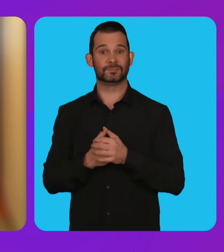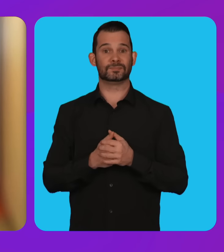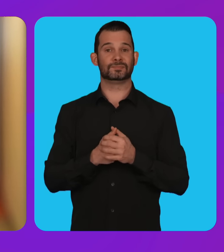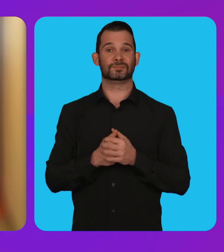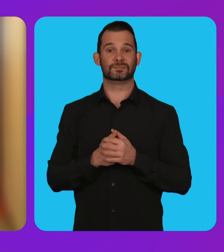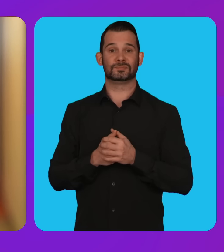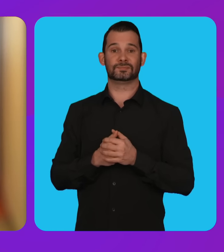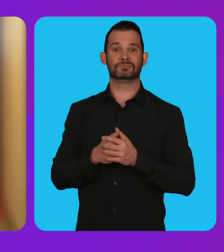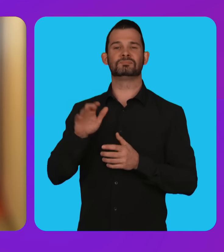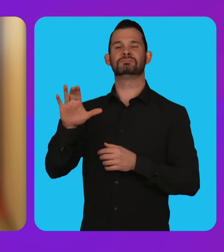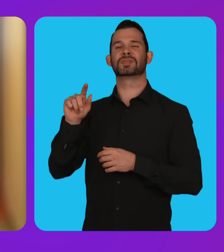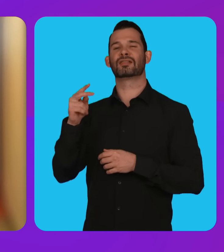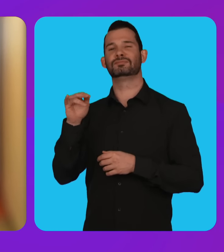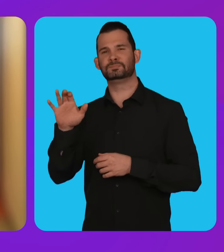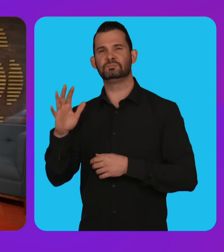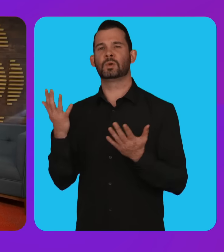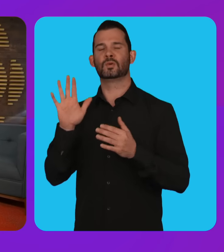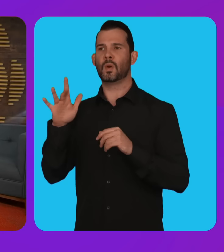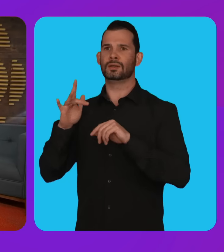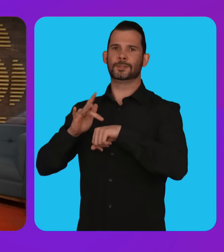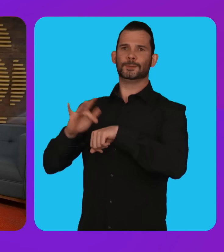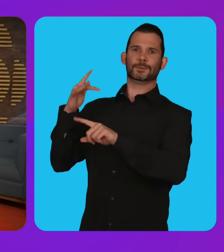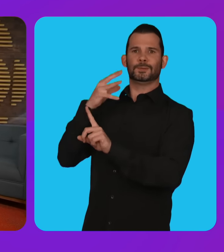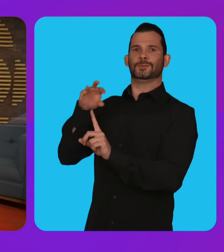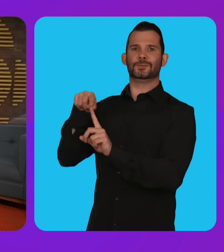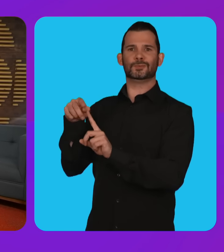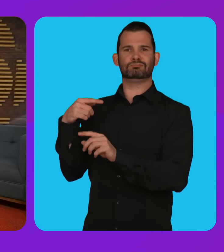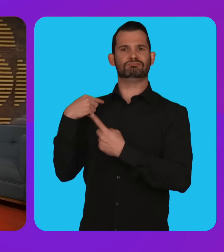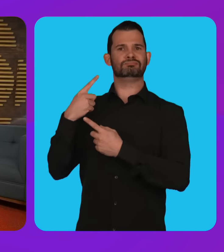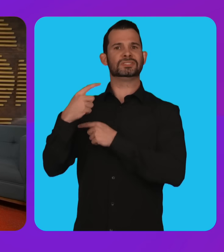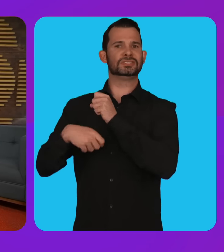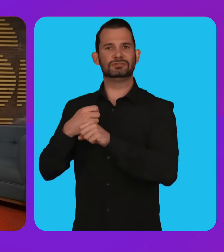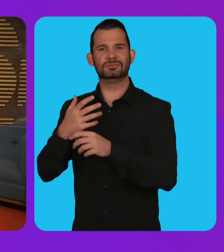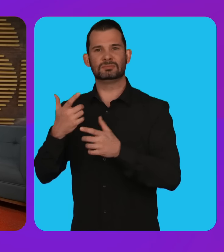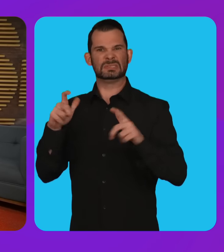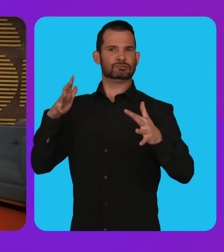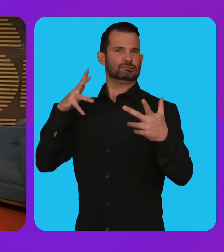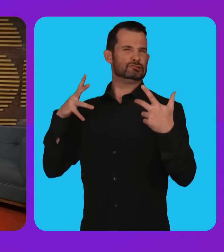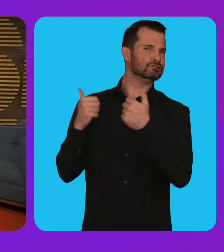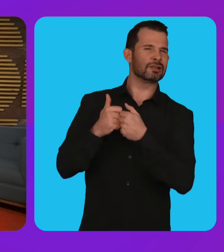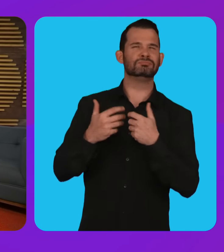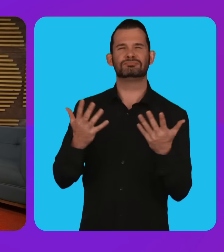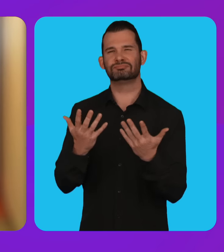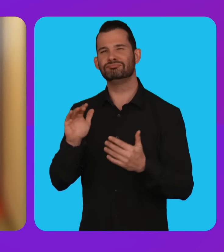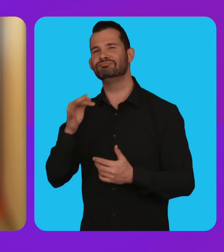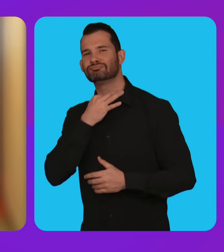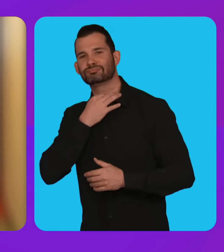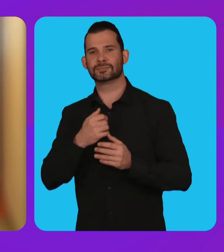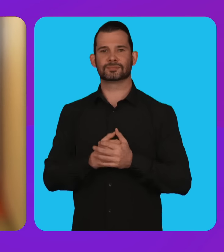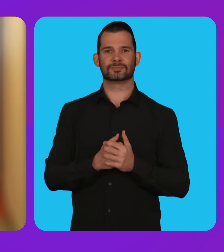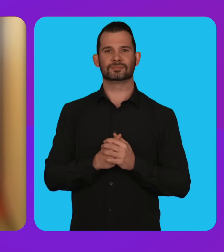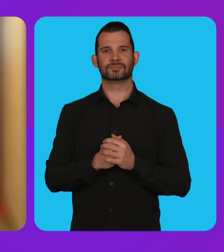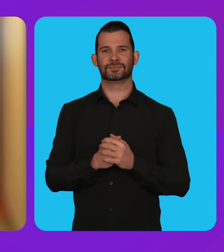Catherine, what have been the highlights of your year and the biggest challenges?